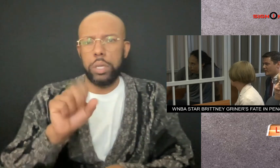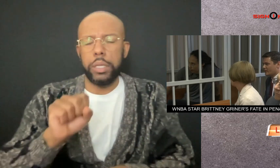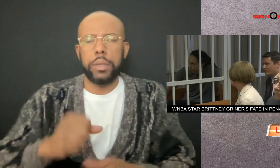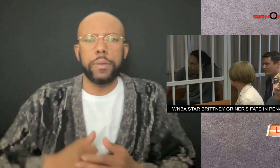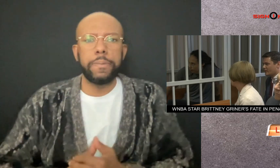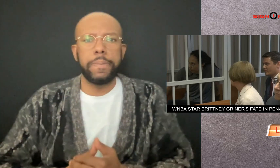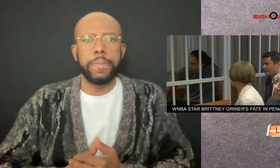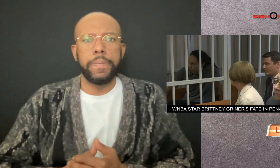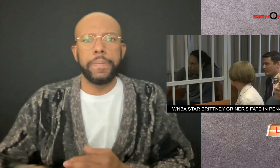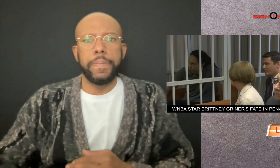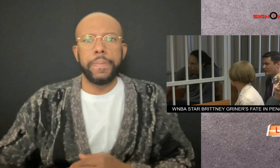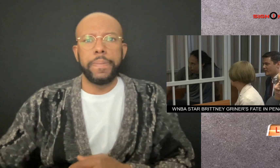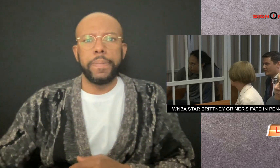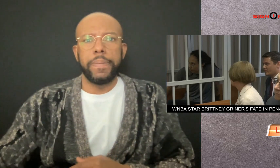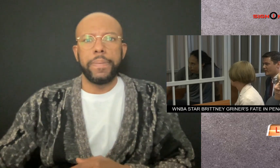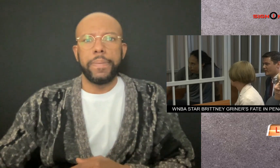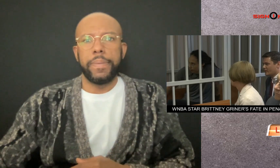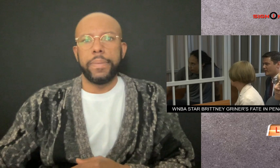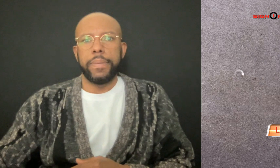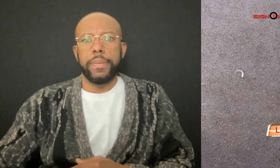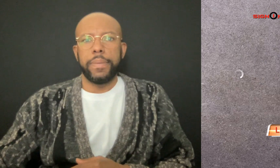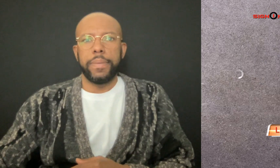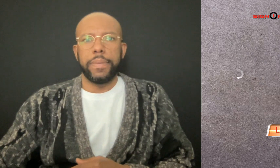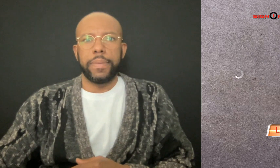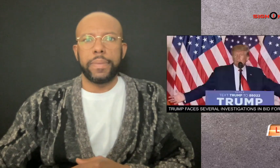there can be some progress in getting Griner back home